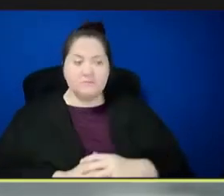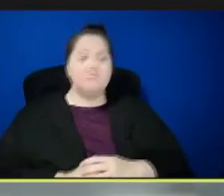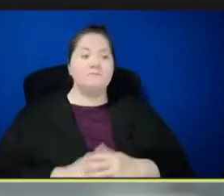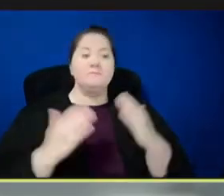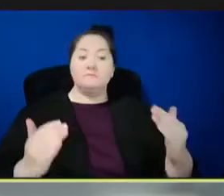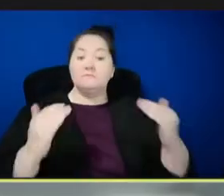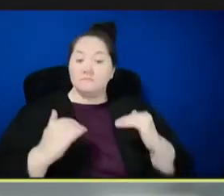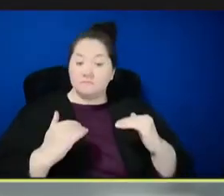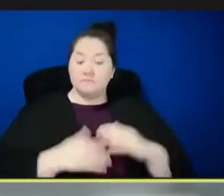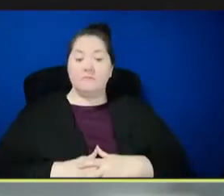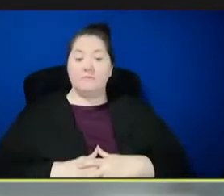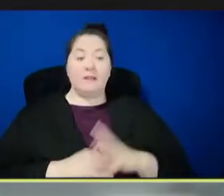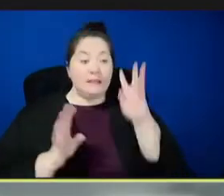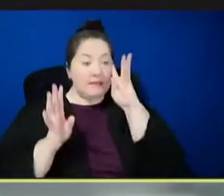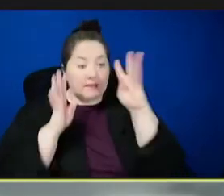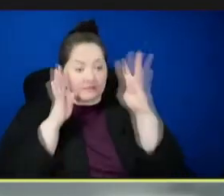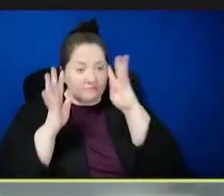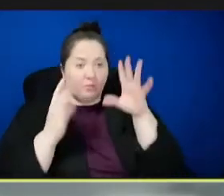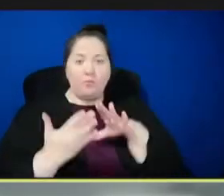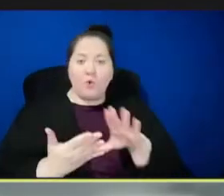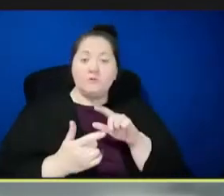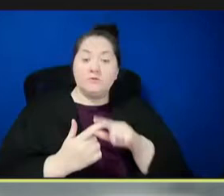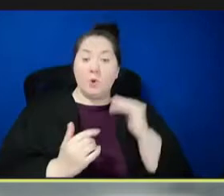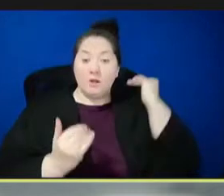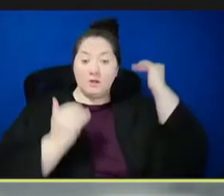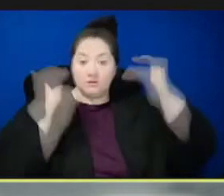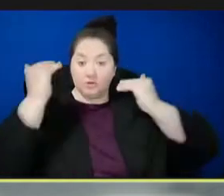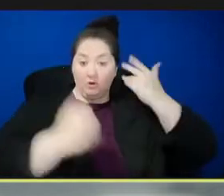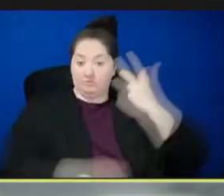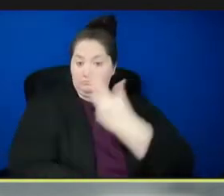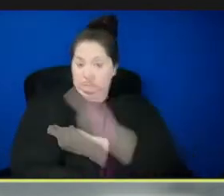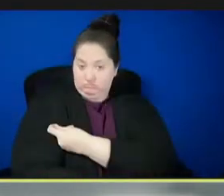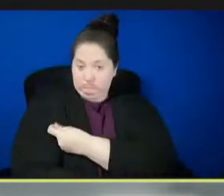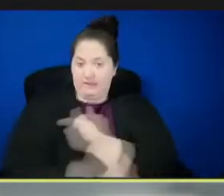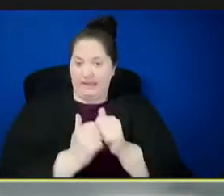on innovative approaches to improve adult immunization efforts. After a short break,